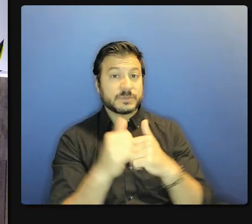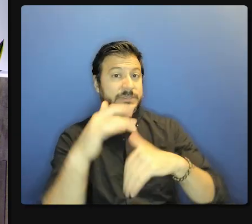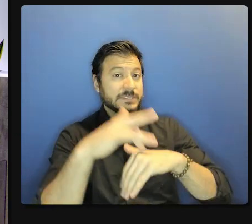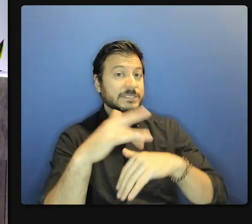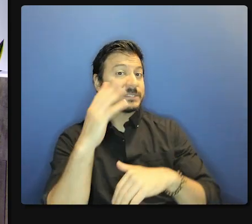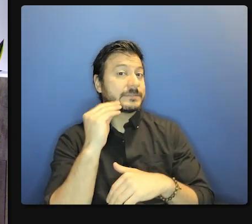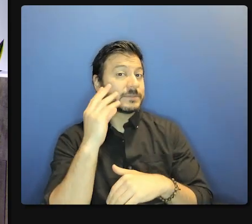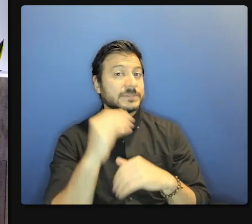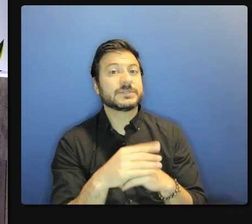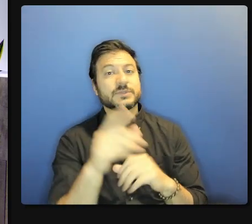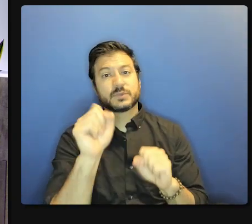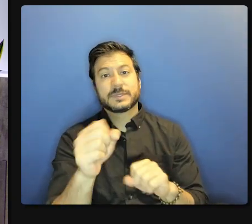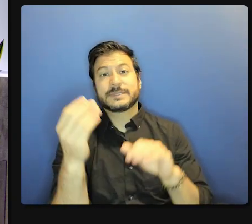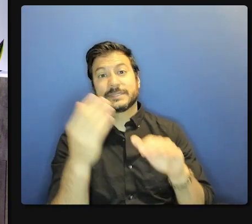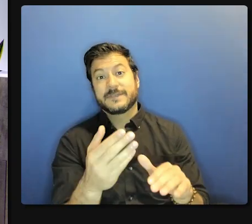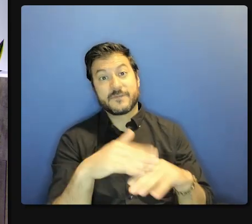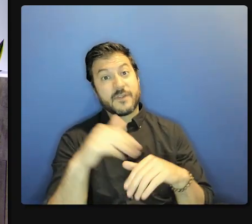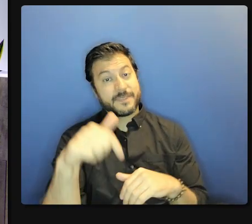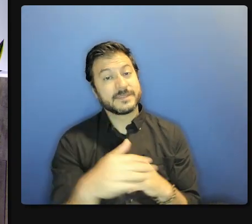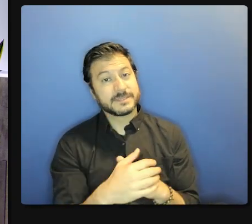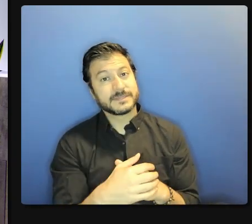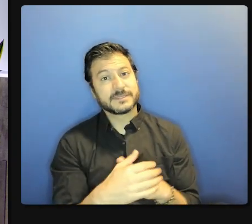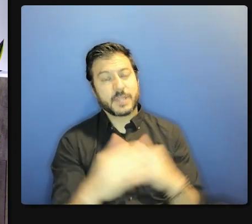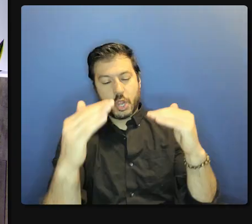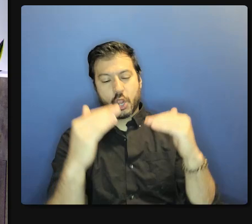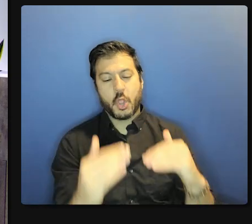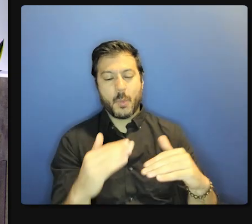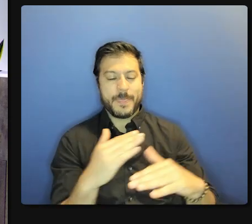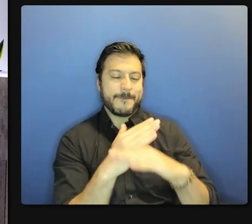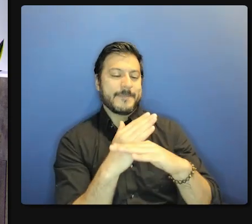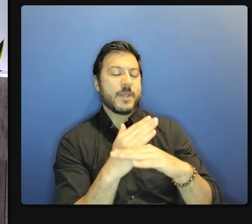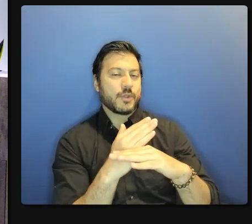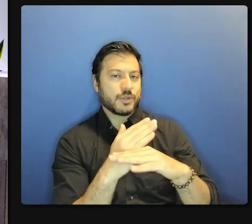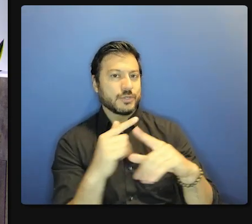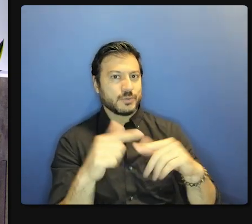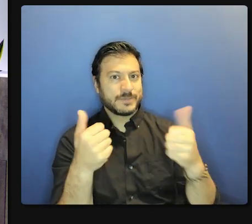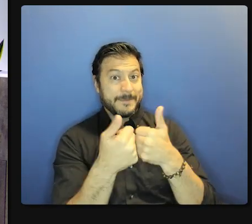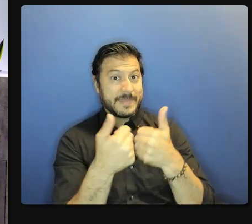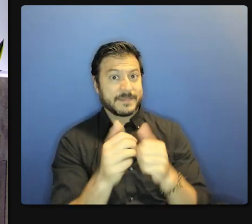Touch experiences lets you deliver on this and lower the barrier of entry gaming.